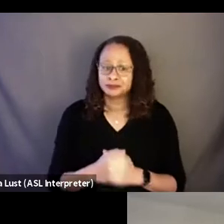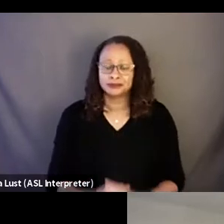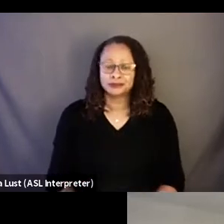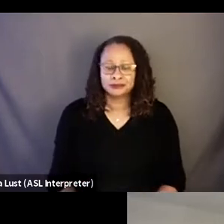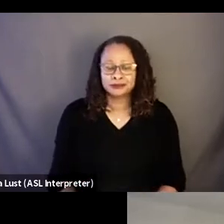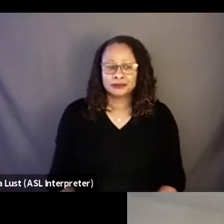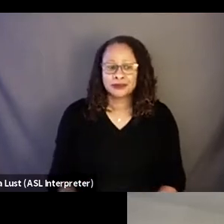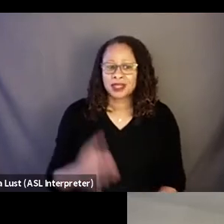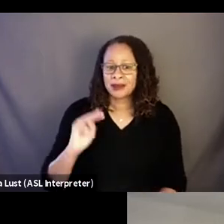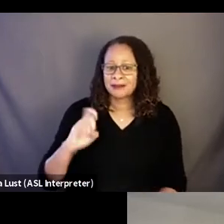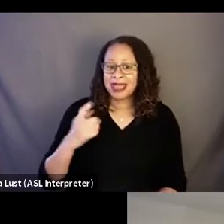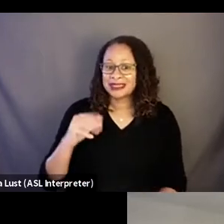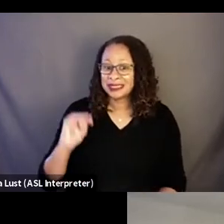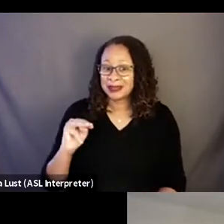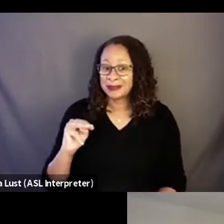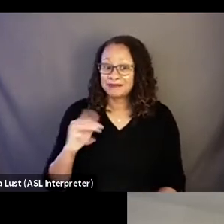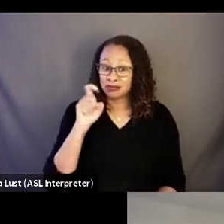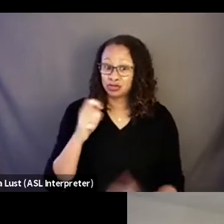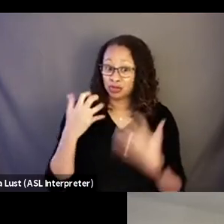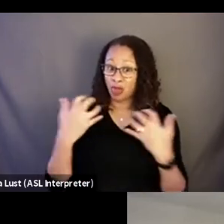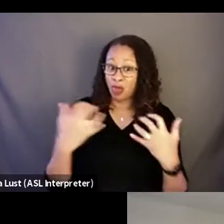Maxim, I'm sure the audience would love to hear